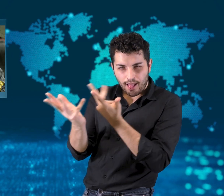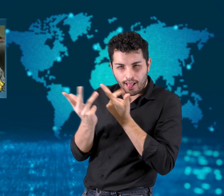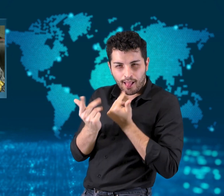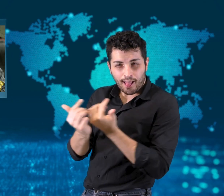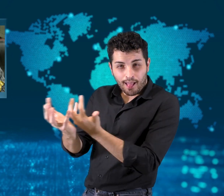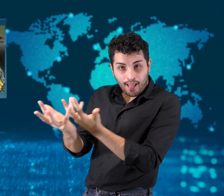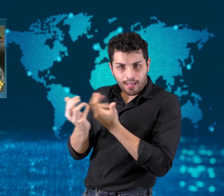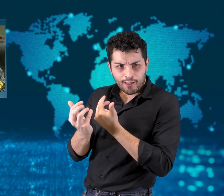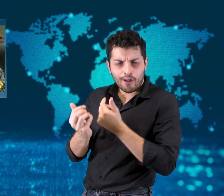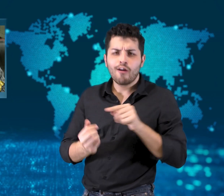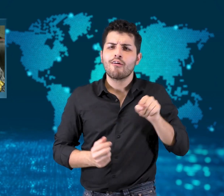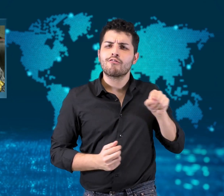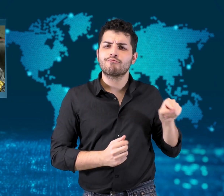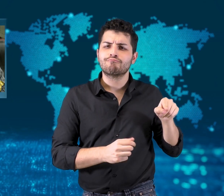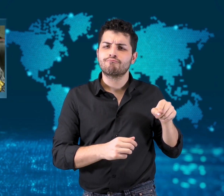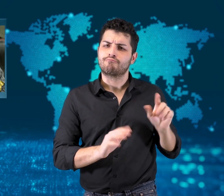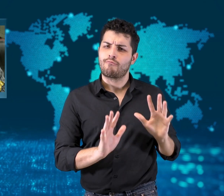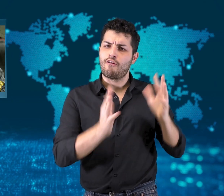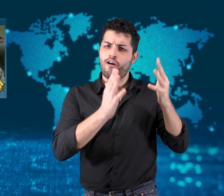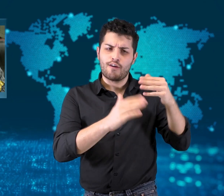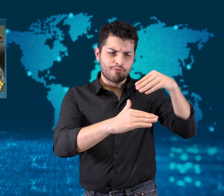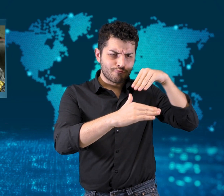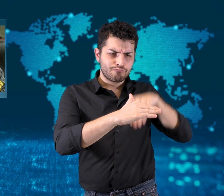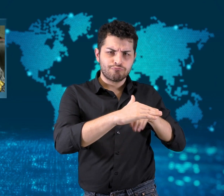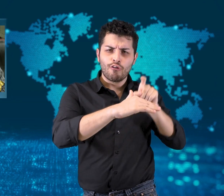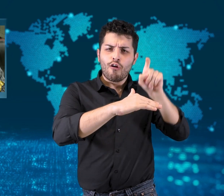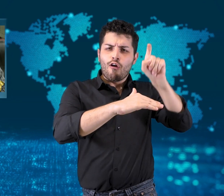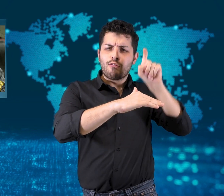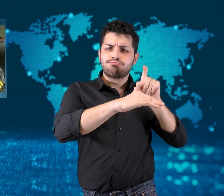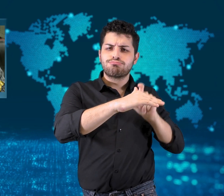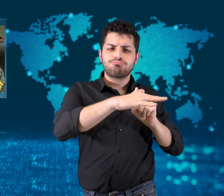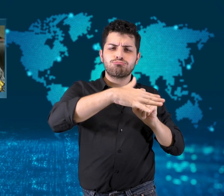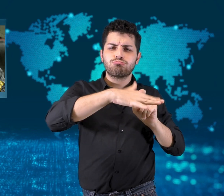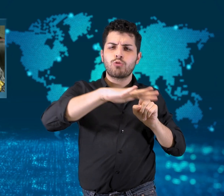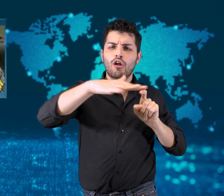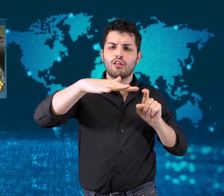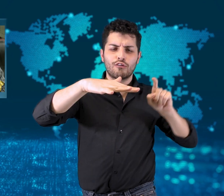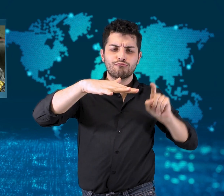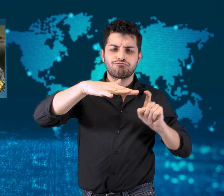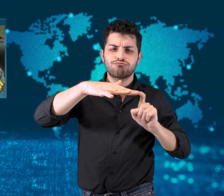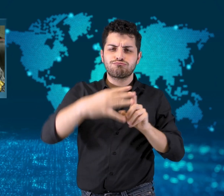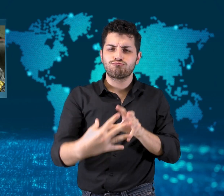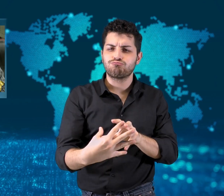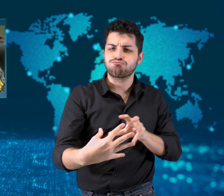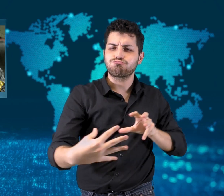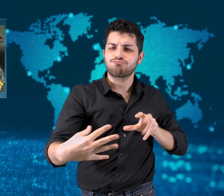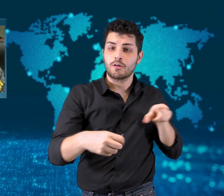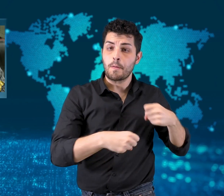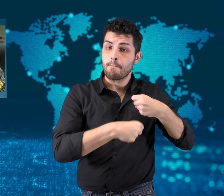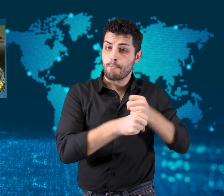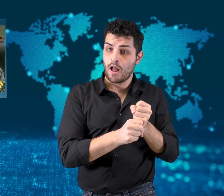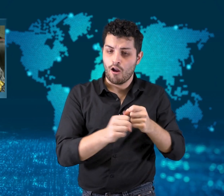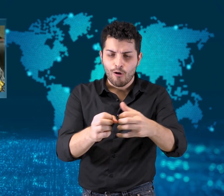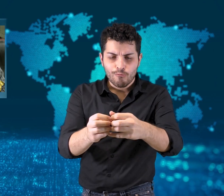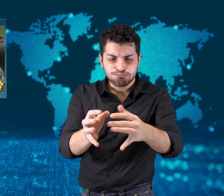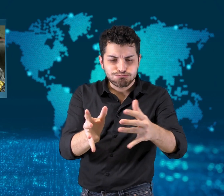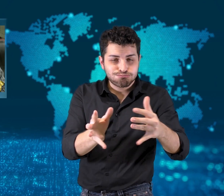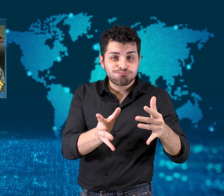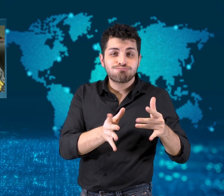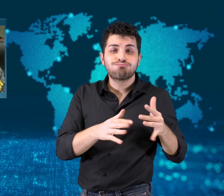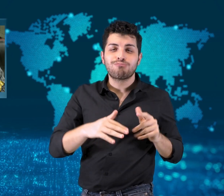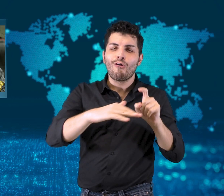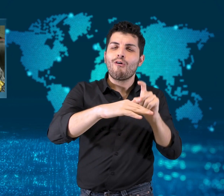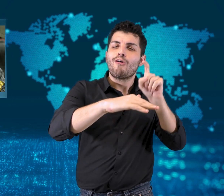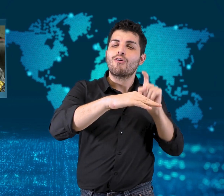but she was later found murdered, dismembered, and dumped at sea.